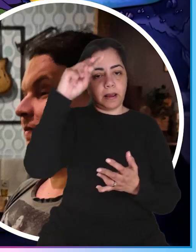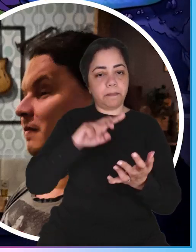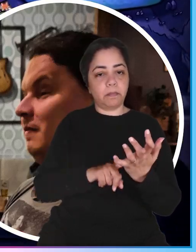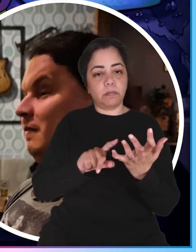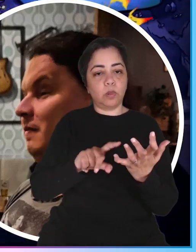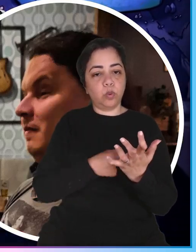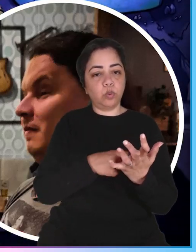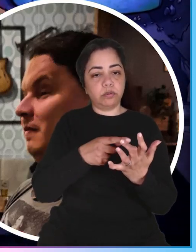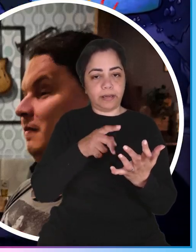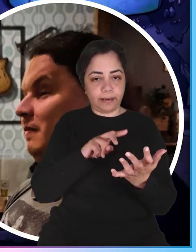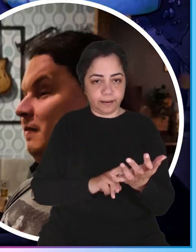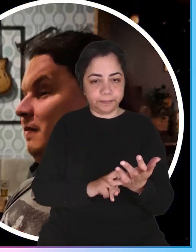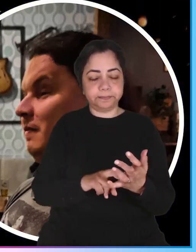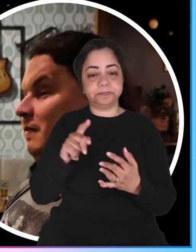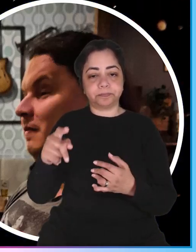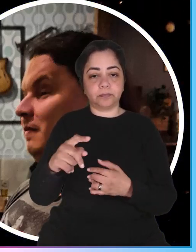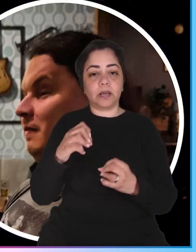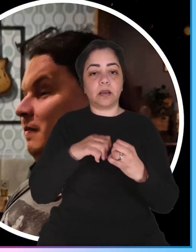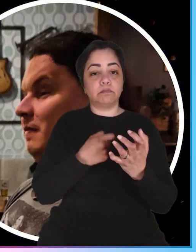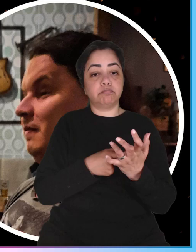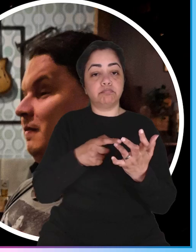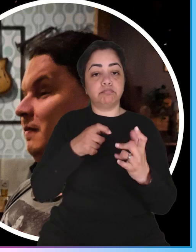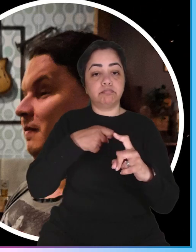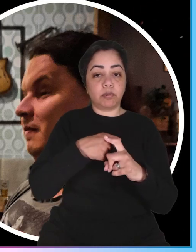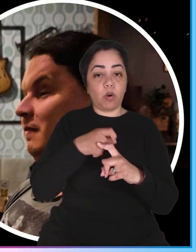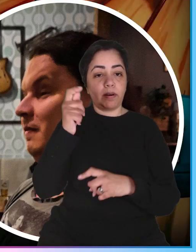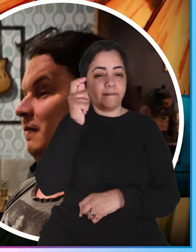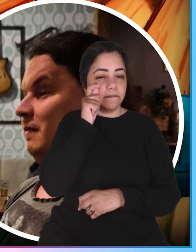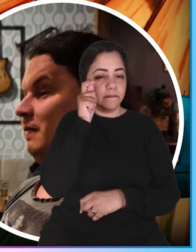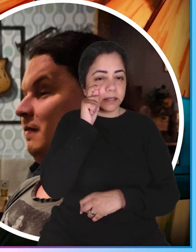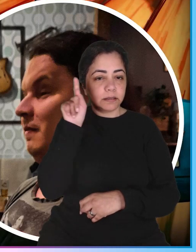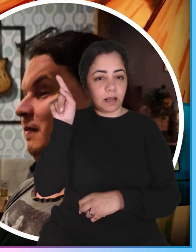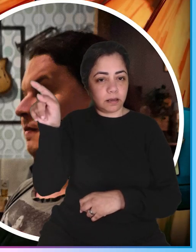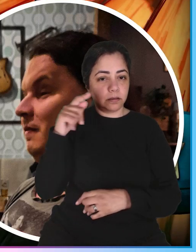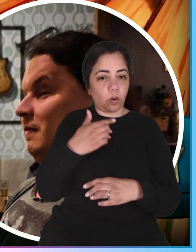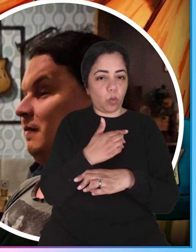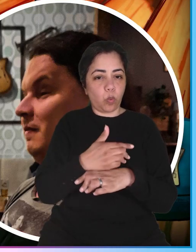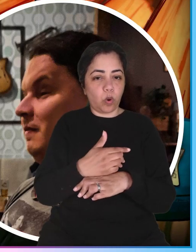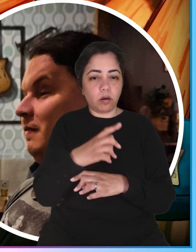This is my first project on such a large scale and I can tell you